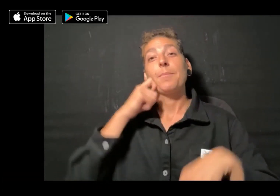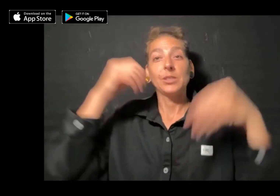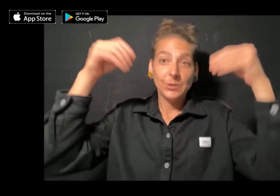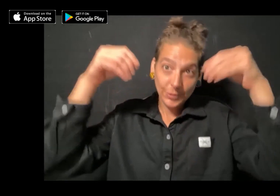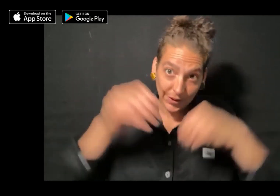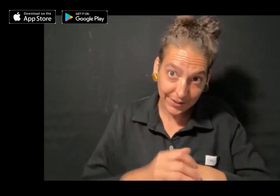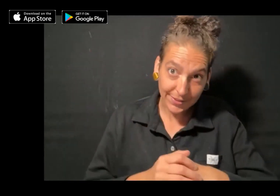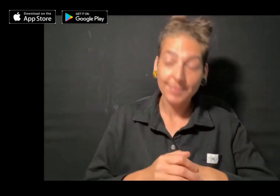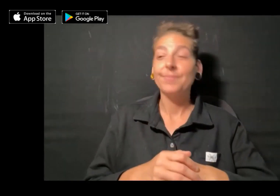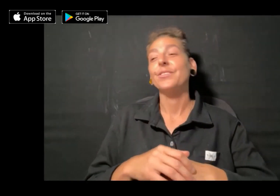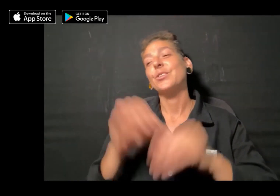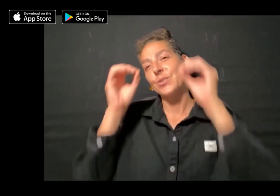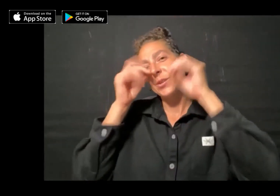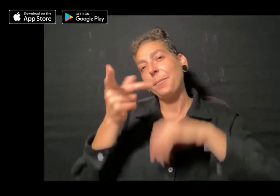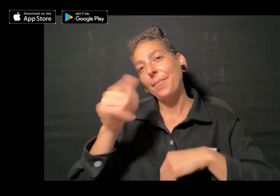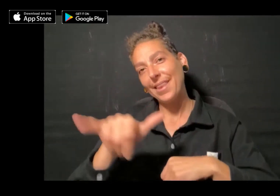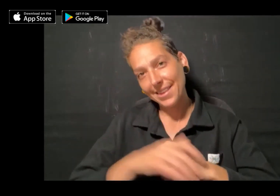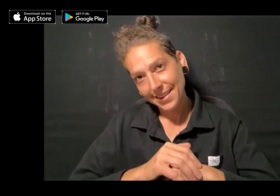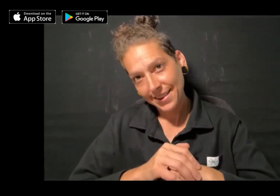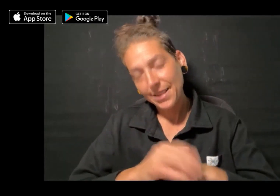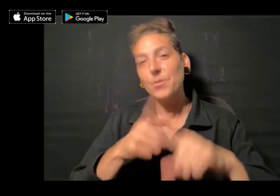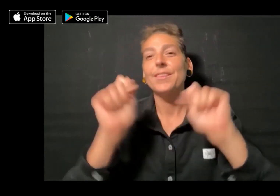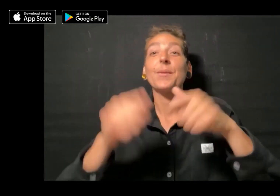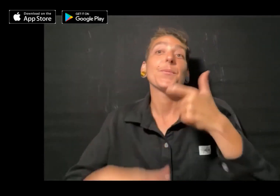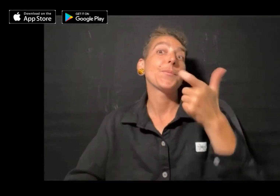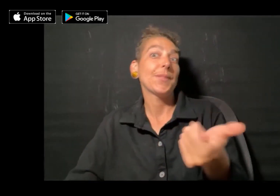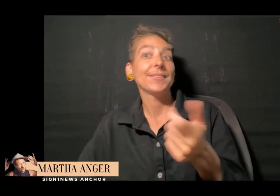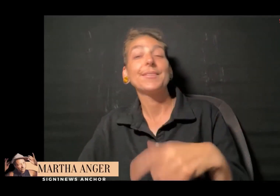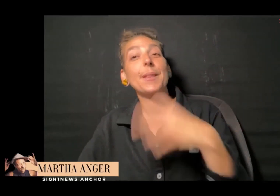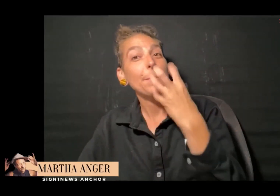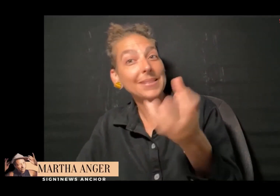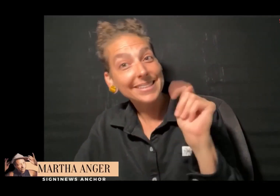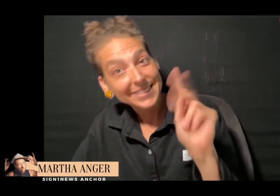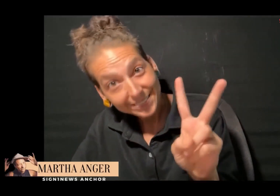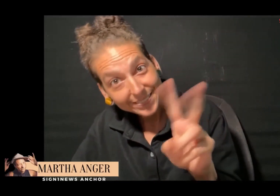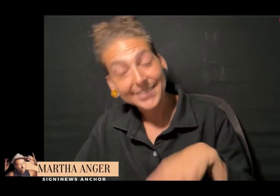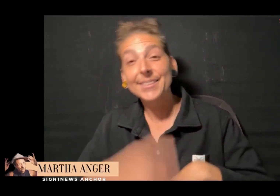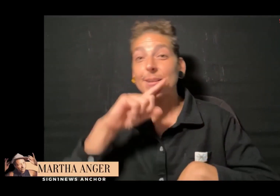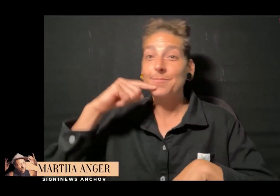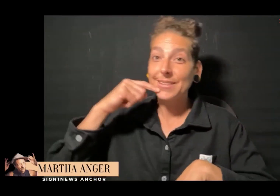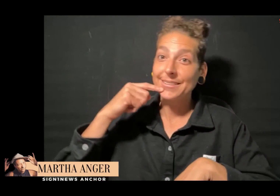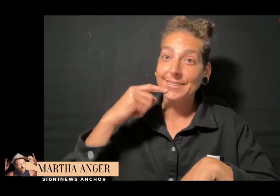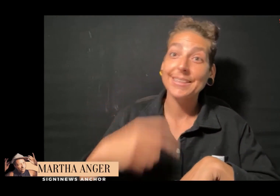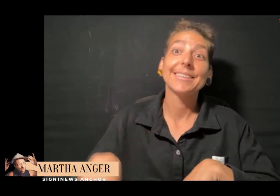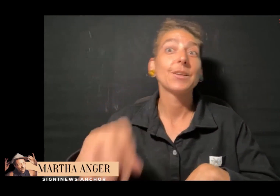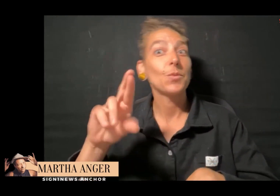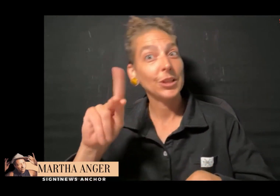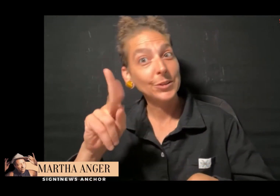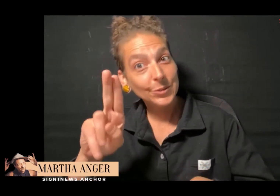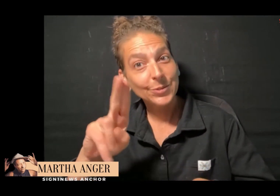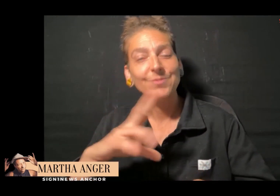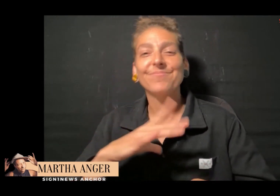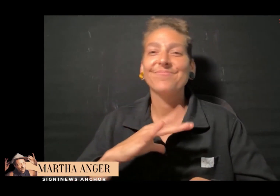Google play store or app store on your smart phone and you can also watch on Apple TV Amazon and Roku